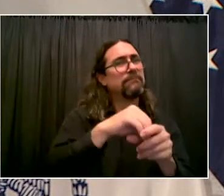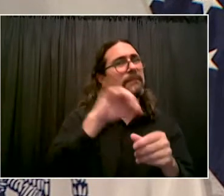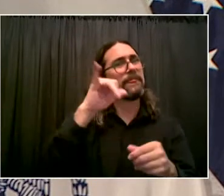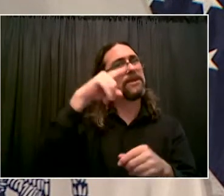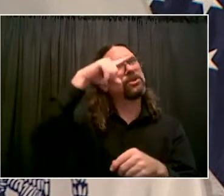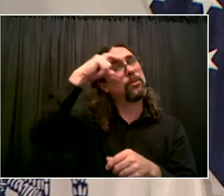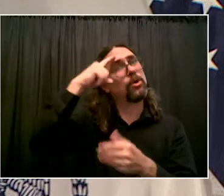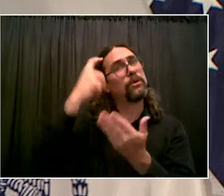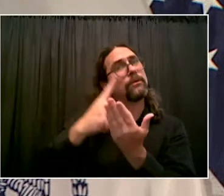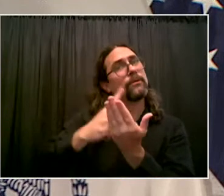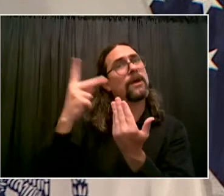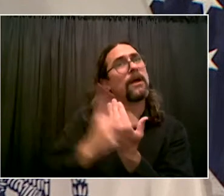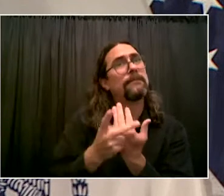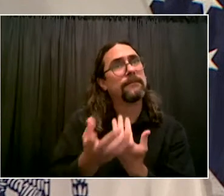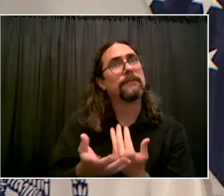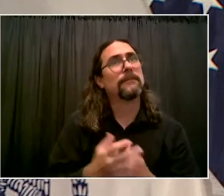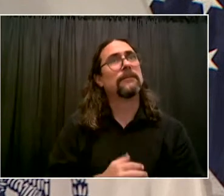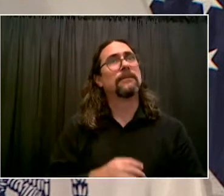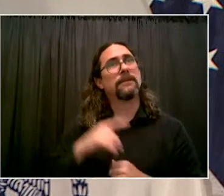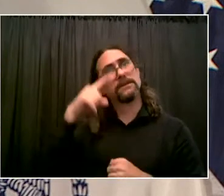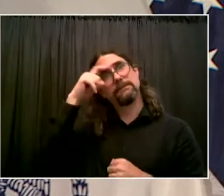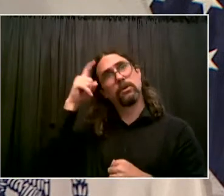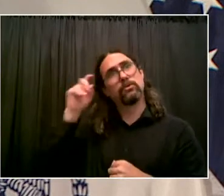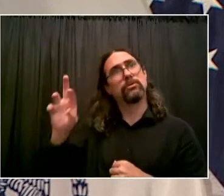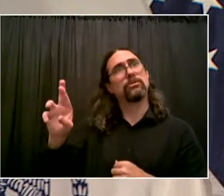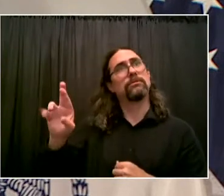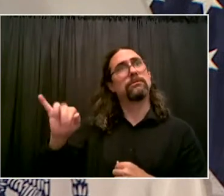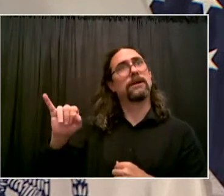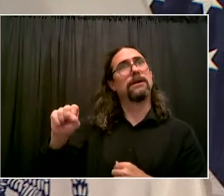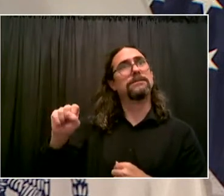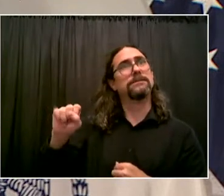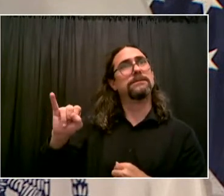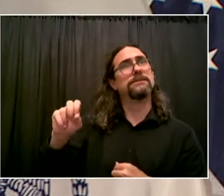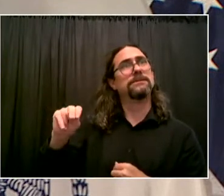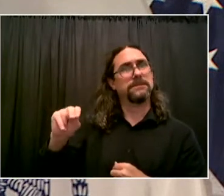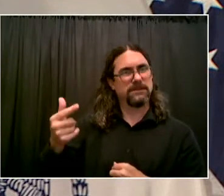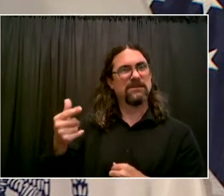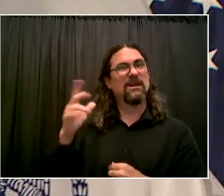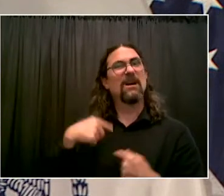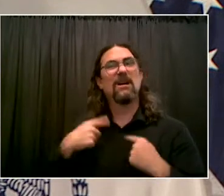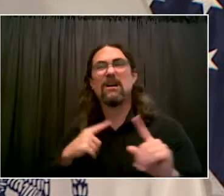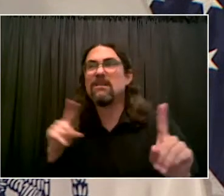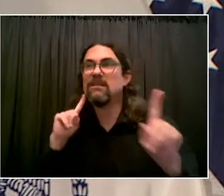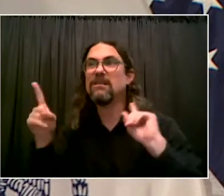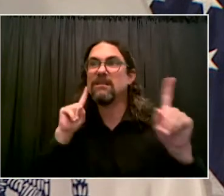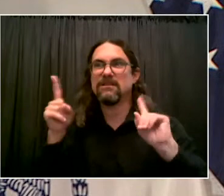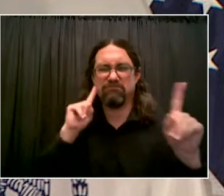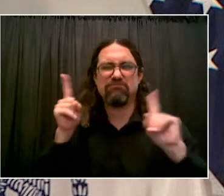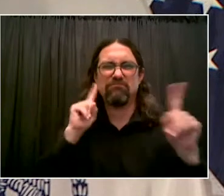INFORMATION ON THIS TODAY. THERES ISILTL AN OPPORTUNITY TO GET YOUR